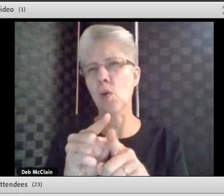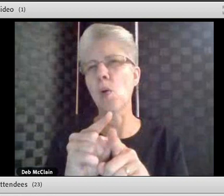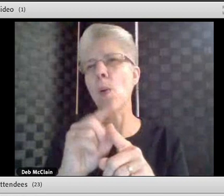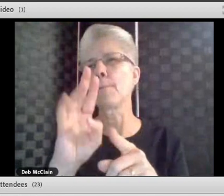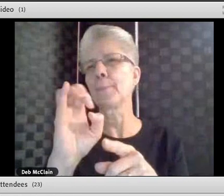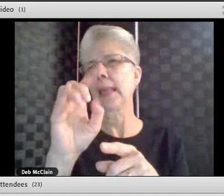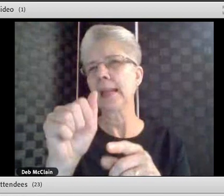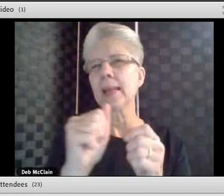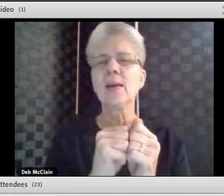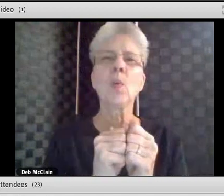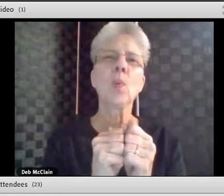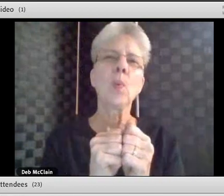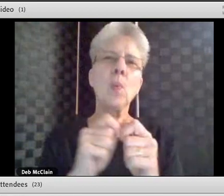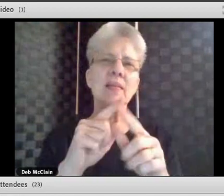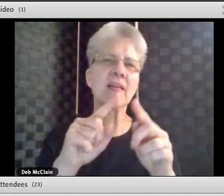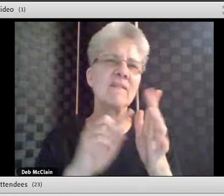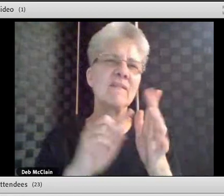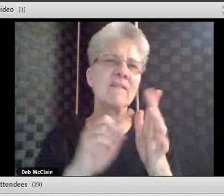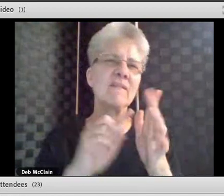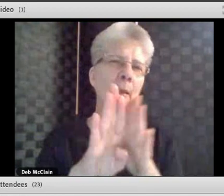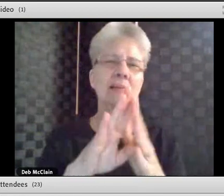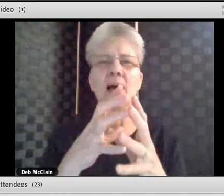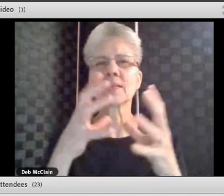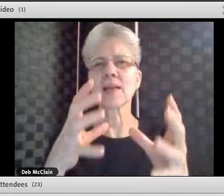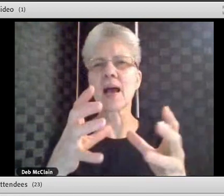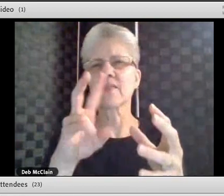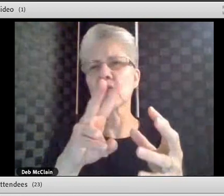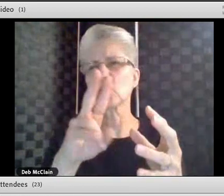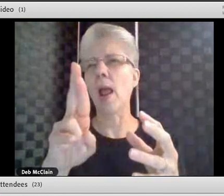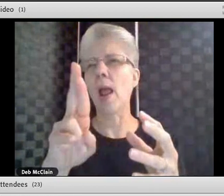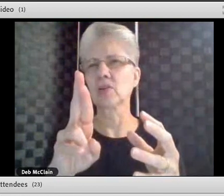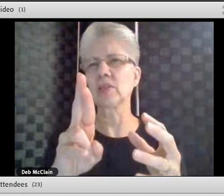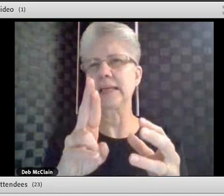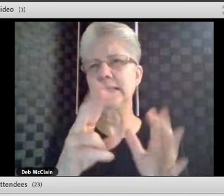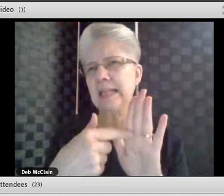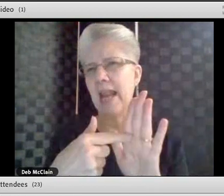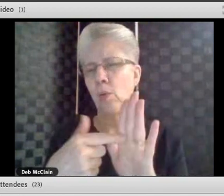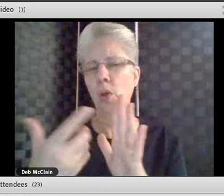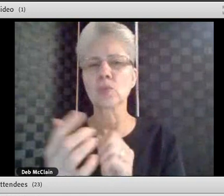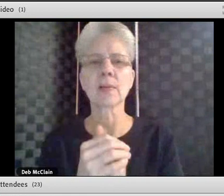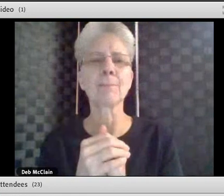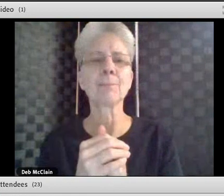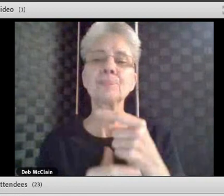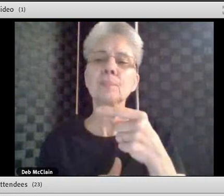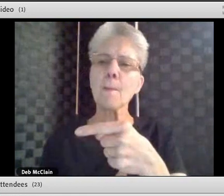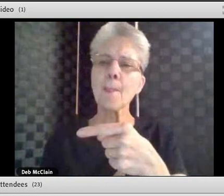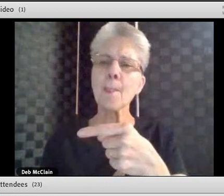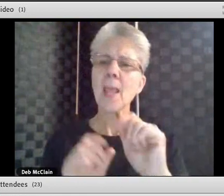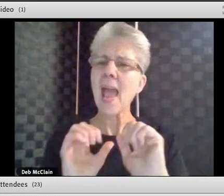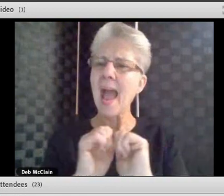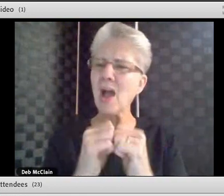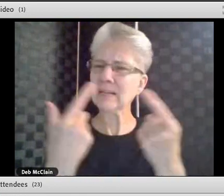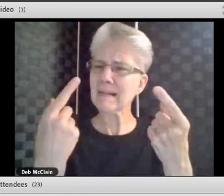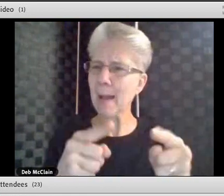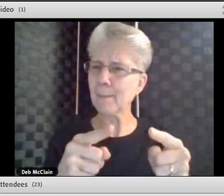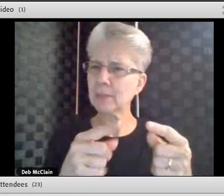they develop tons of virtual-reality scenarios. So how did we get here? And I'm going to go through this quickly,